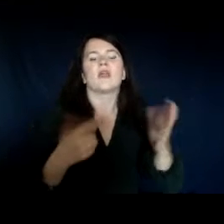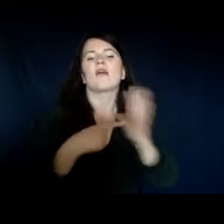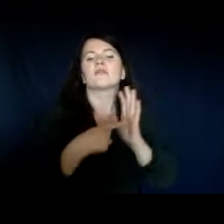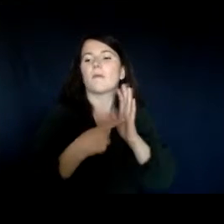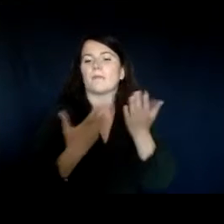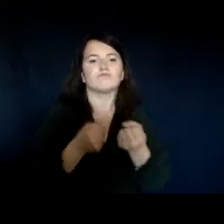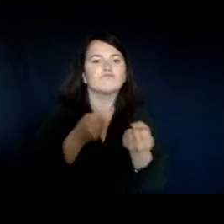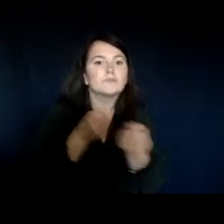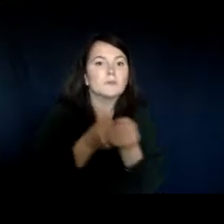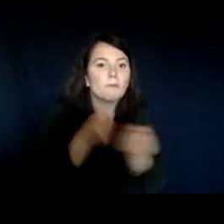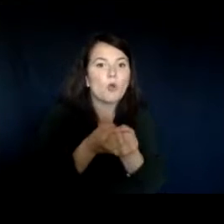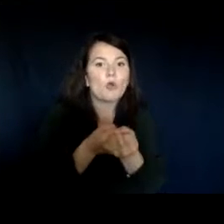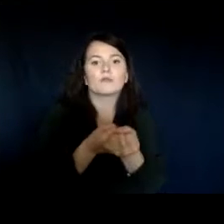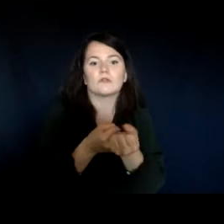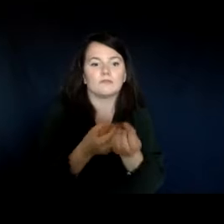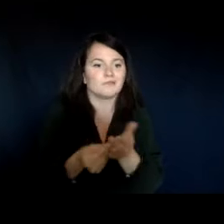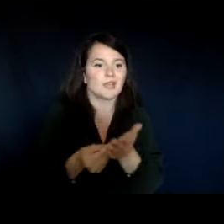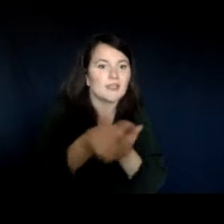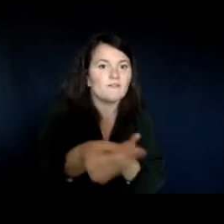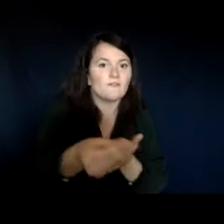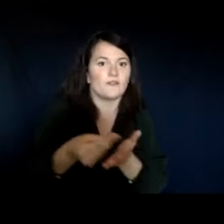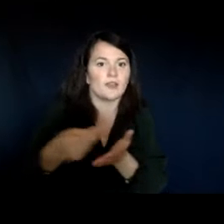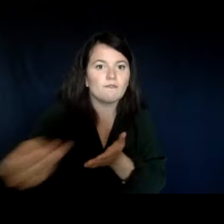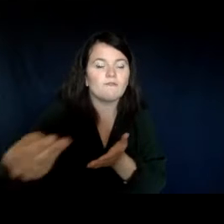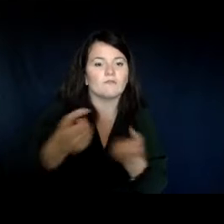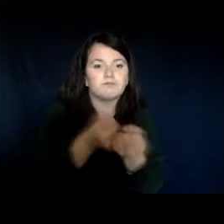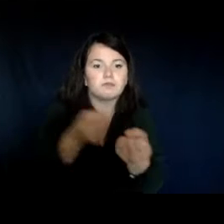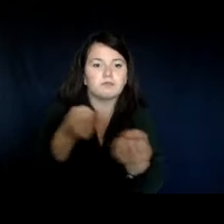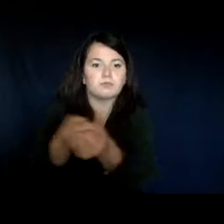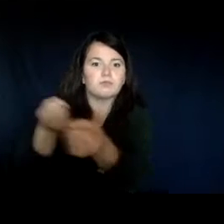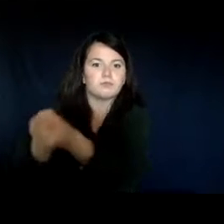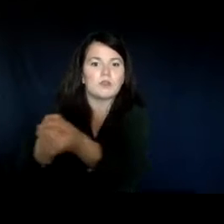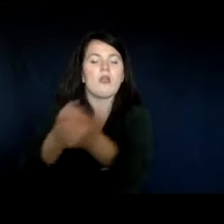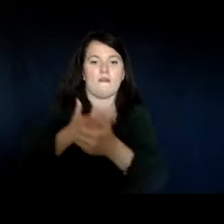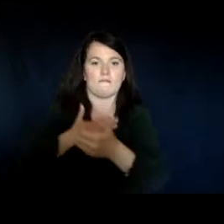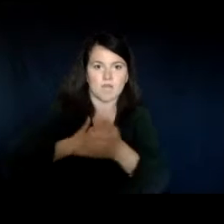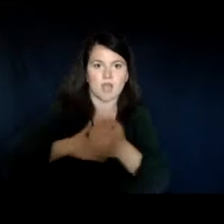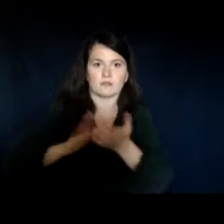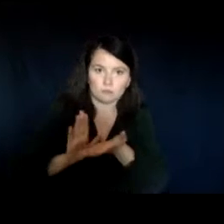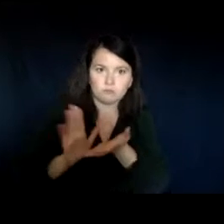and to delay the delivery of the support,